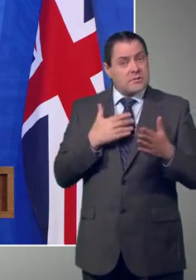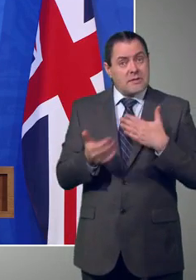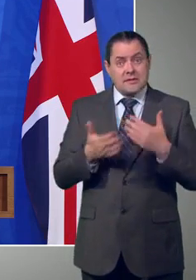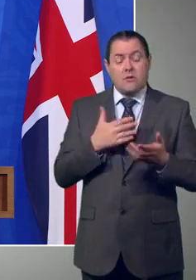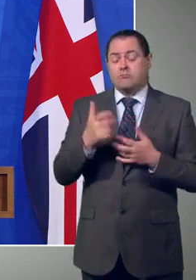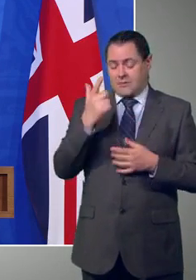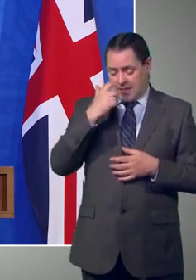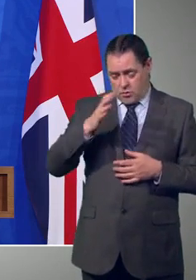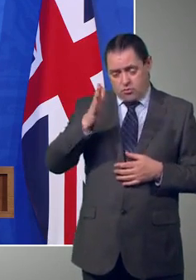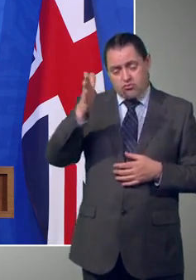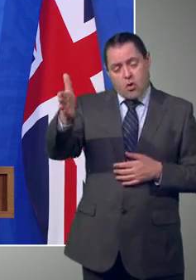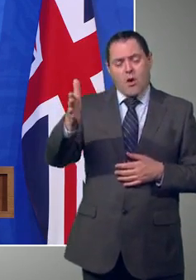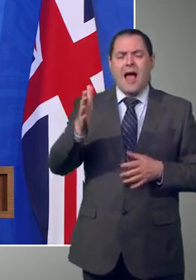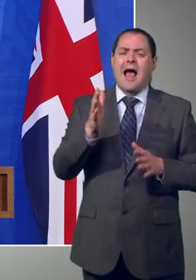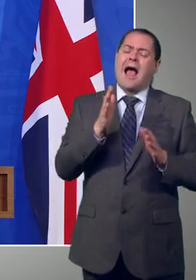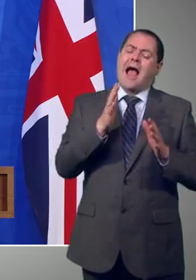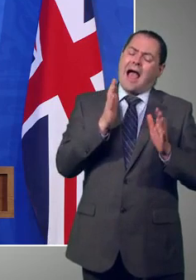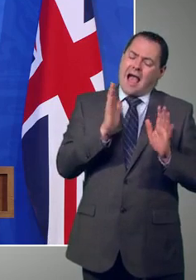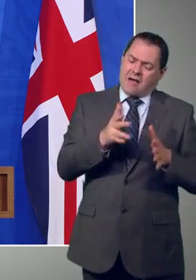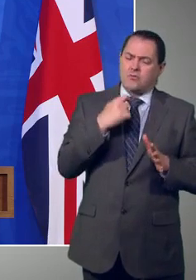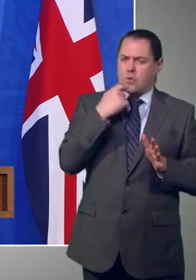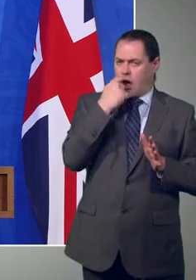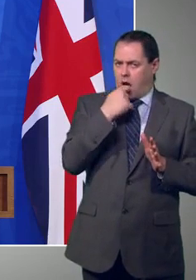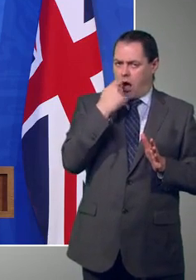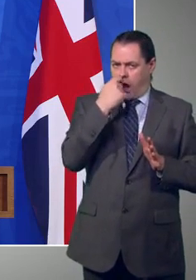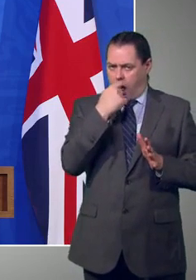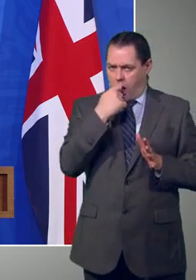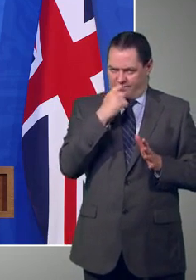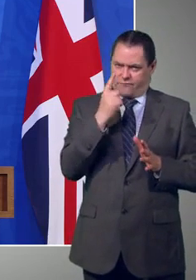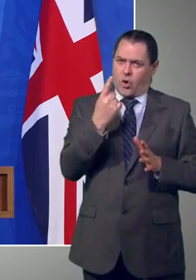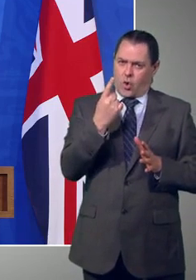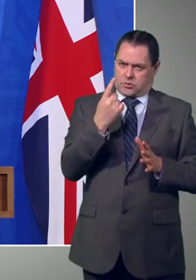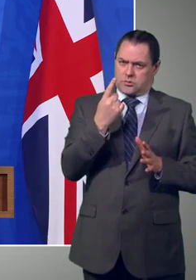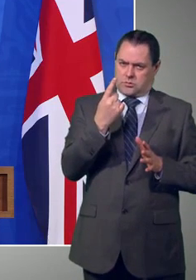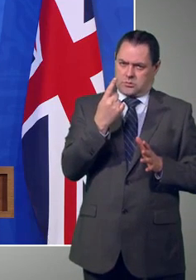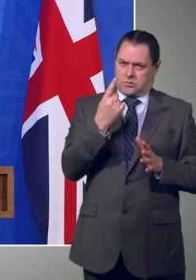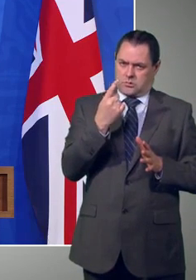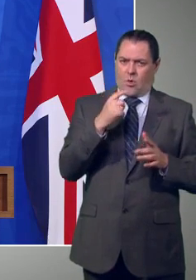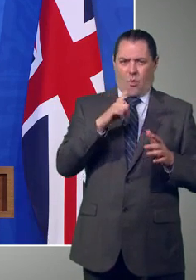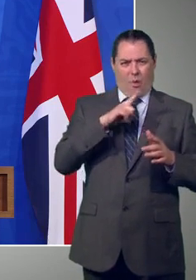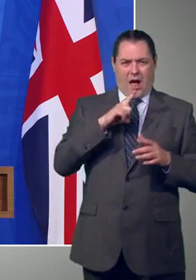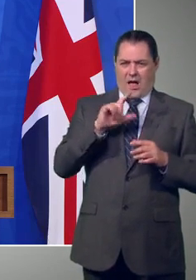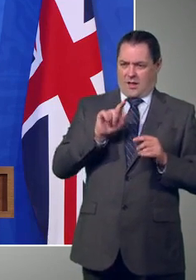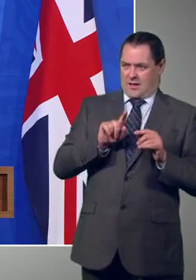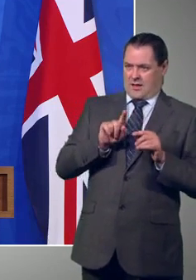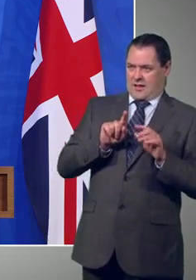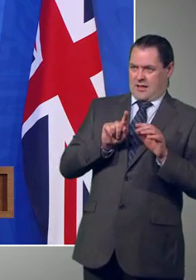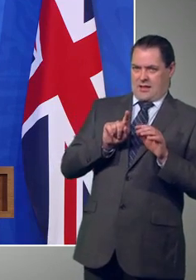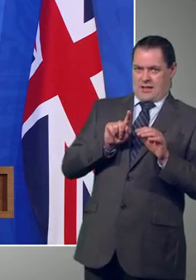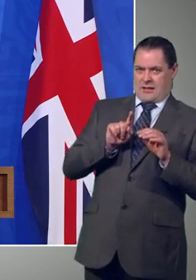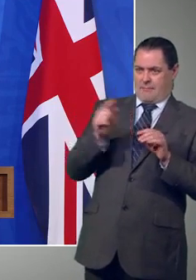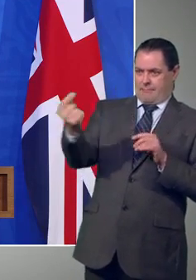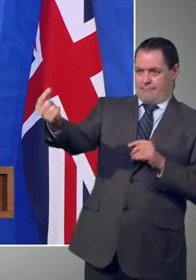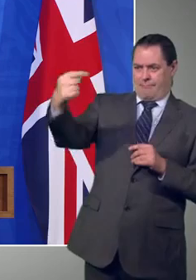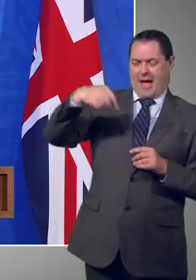of course a testing regime because we are vigilant at the border and want to make sure